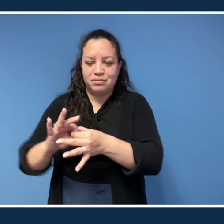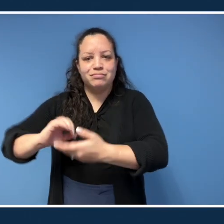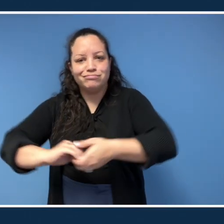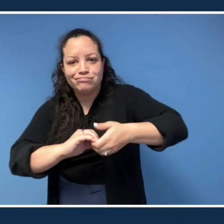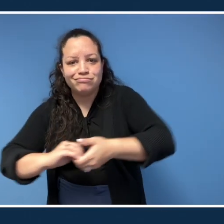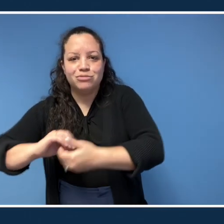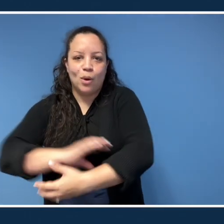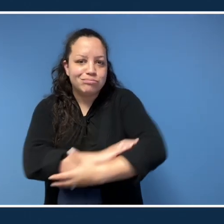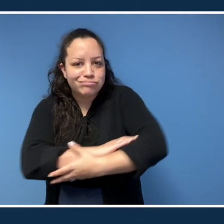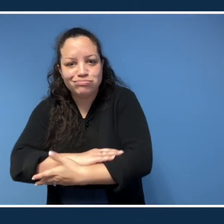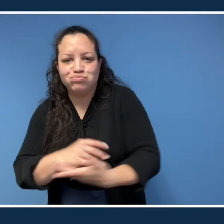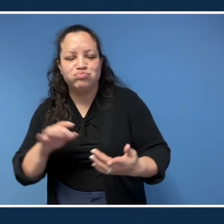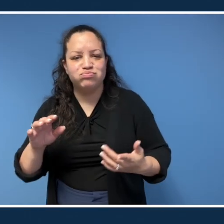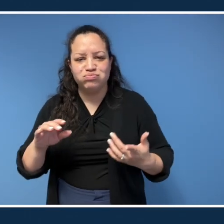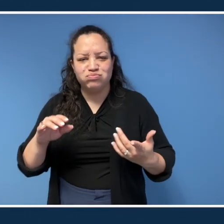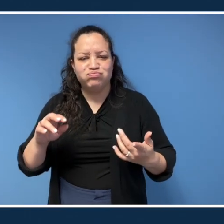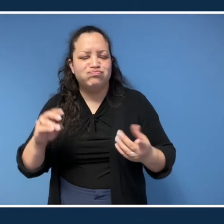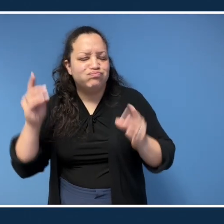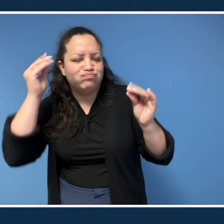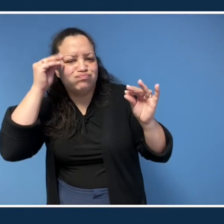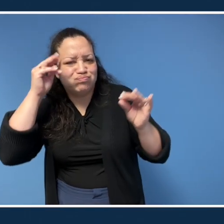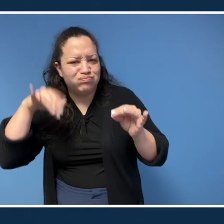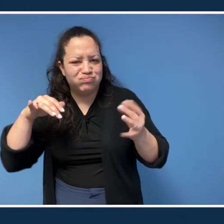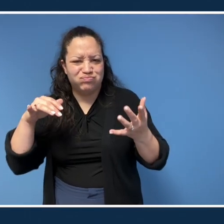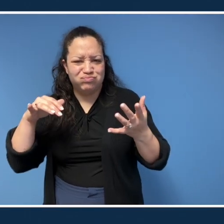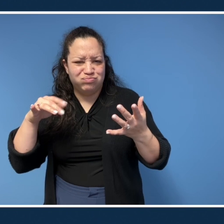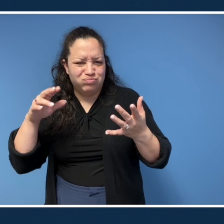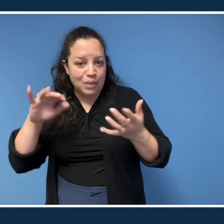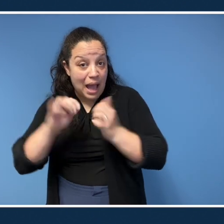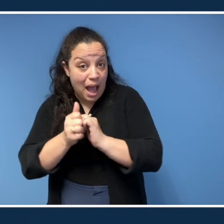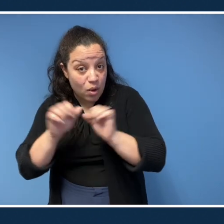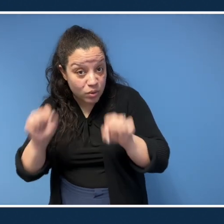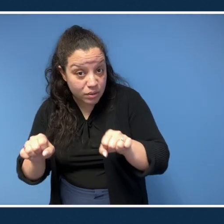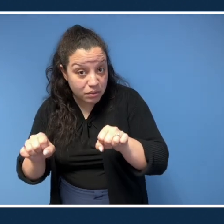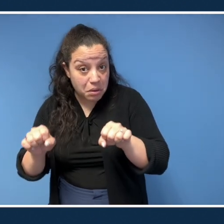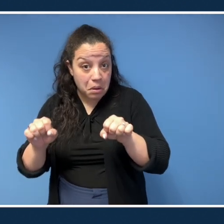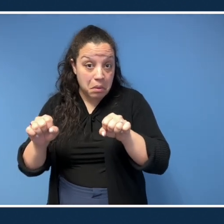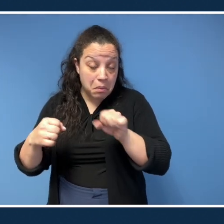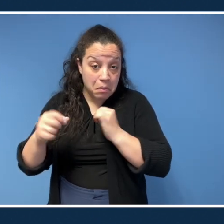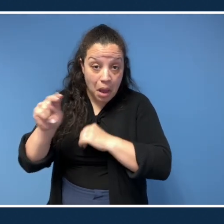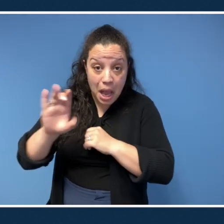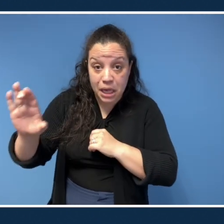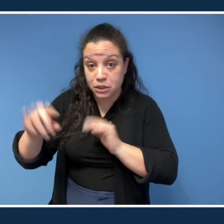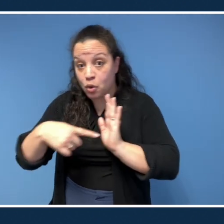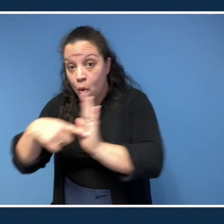reparation side of things. When you think about reparations, how could and should that show up in the college or post secondary context?